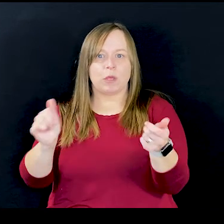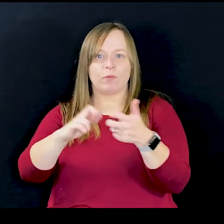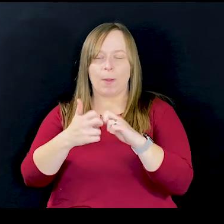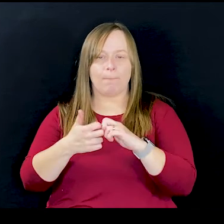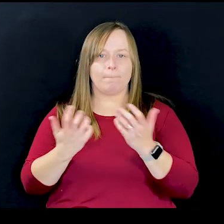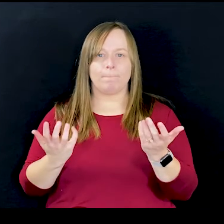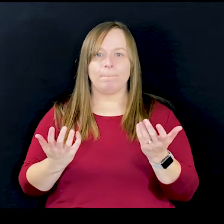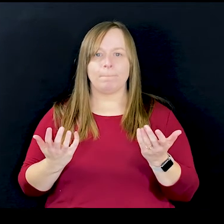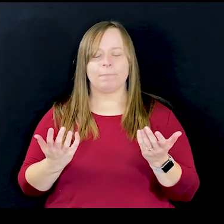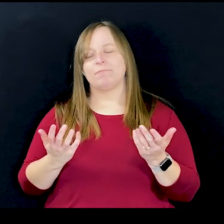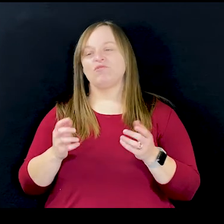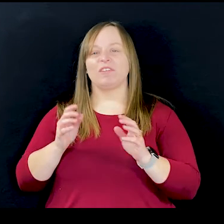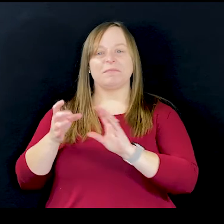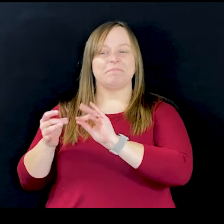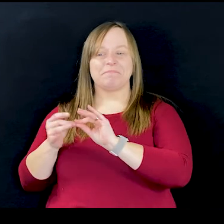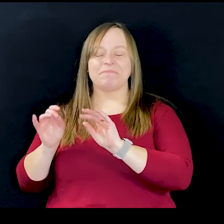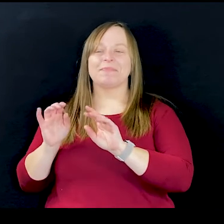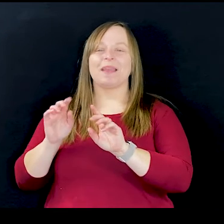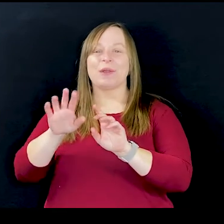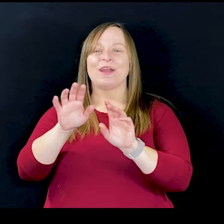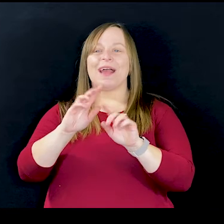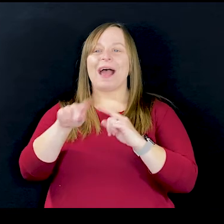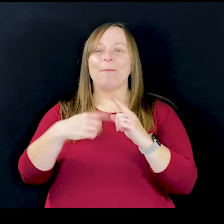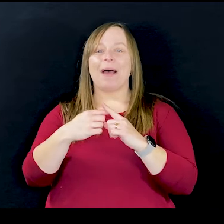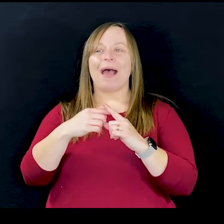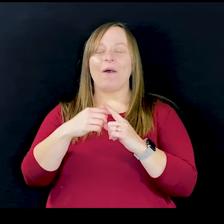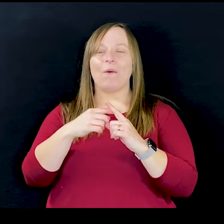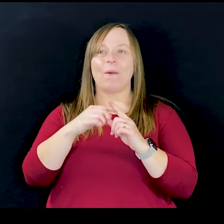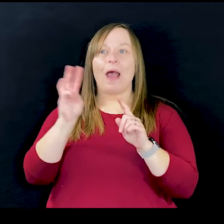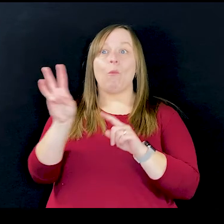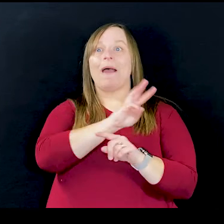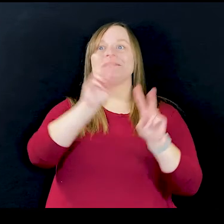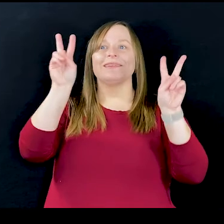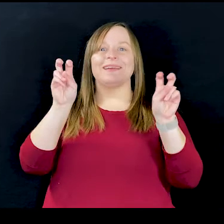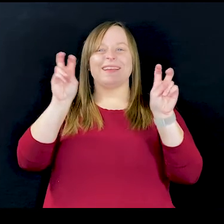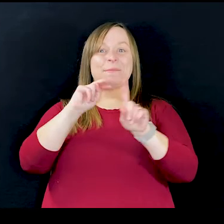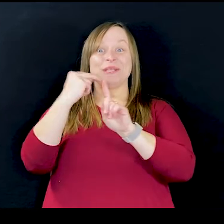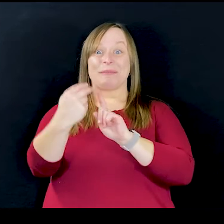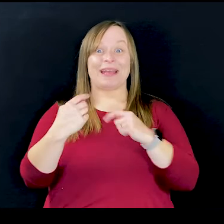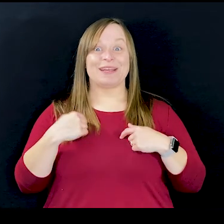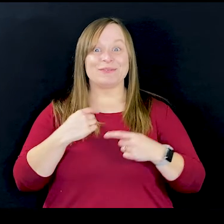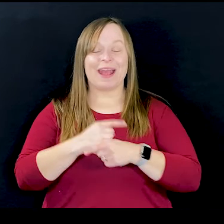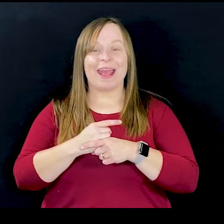Just an aside your comment about out West, it's all about perspective, right?